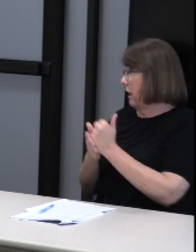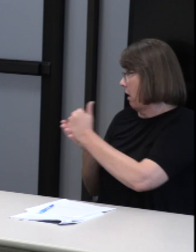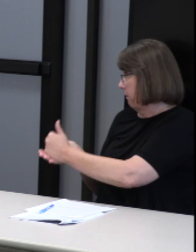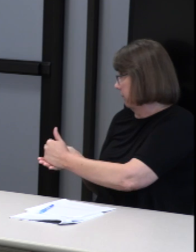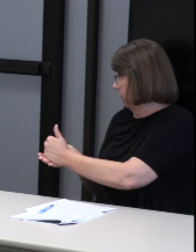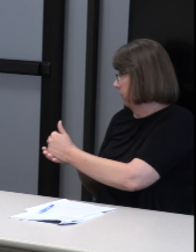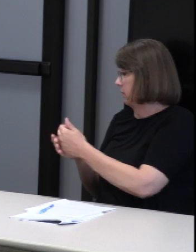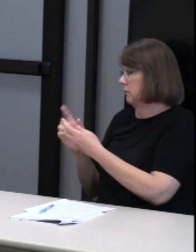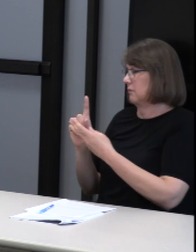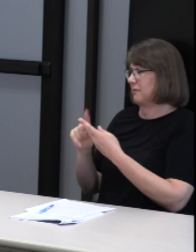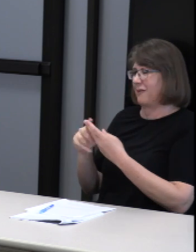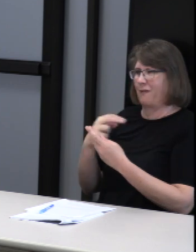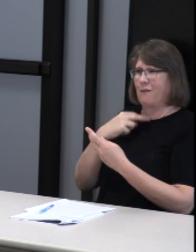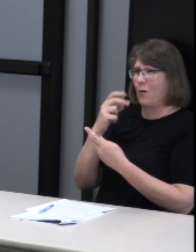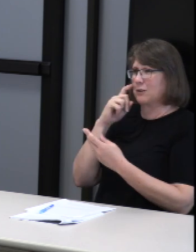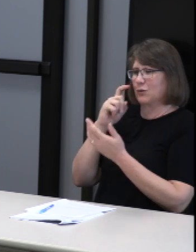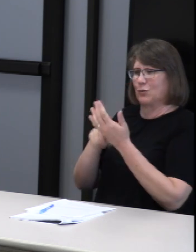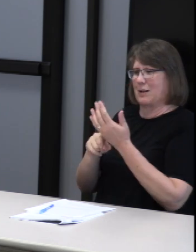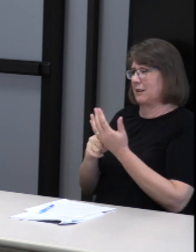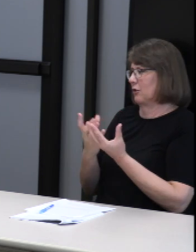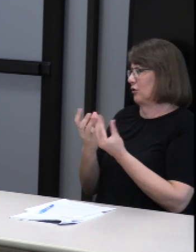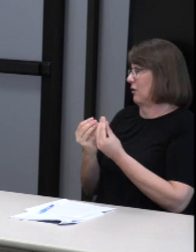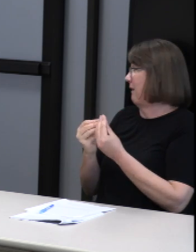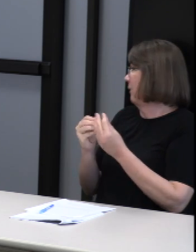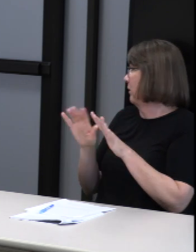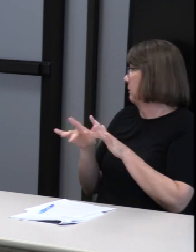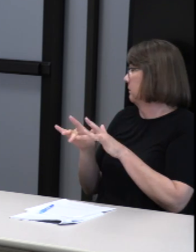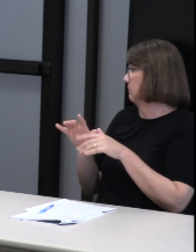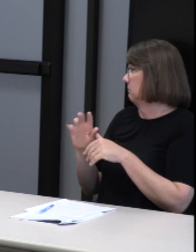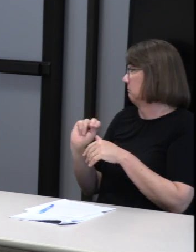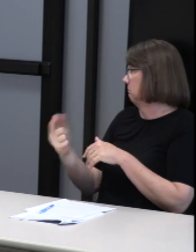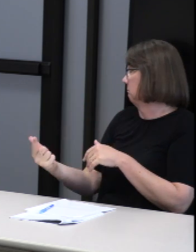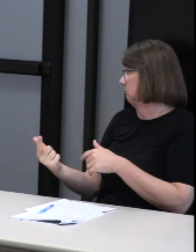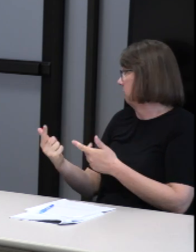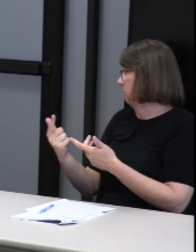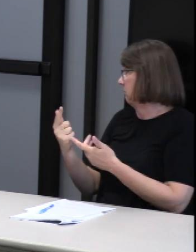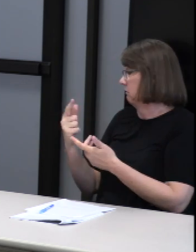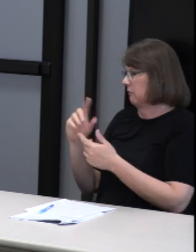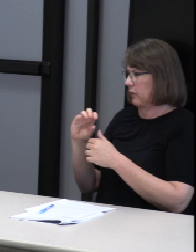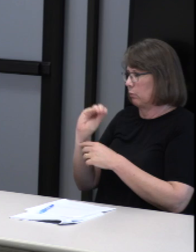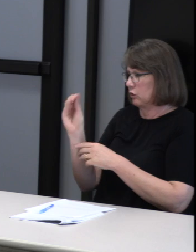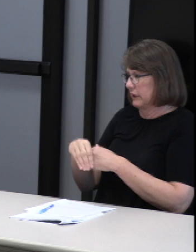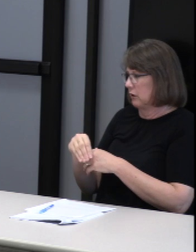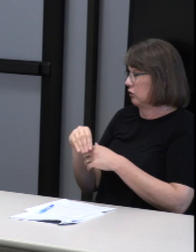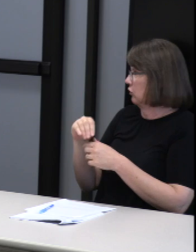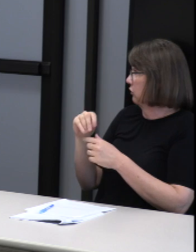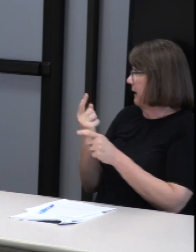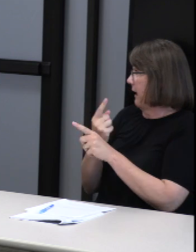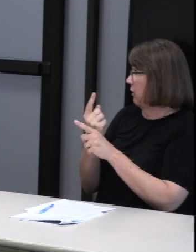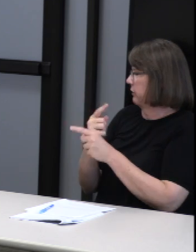Ann: So, to summarize, it sounds like a notetaker would be helpful. Voice recognition software was not helpful.